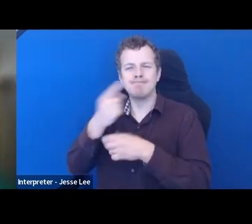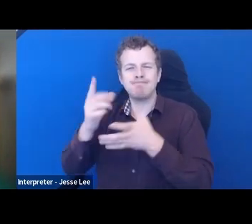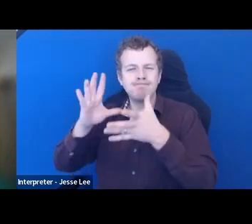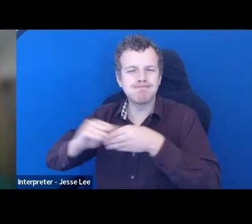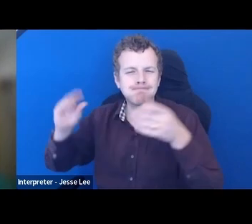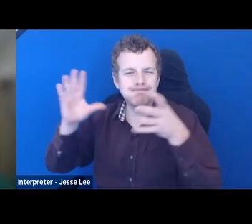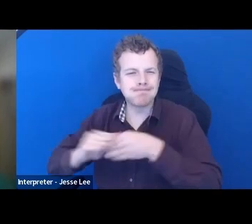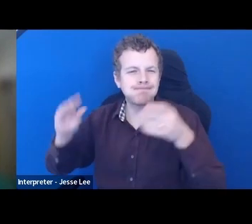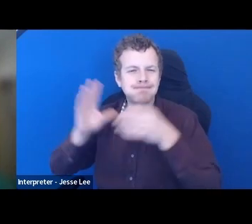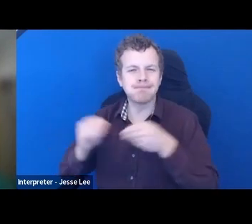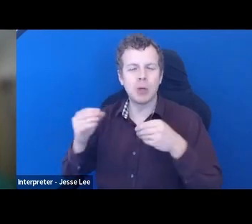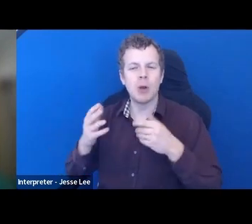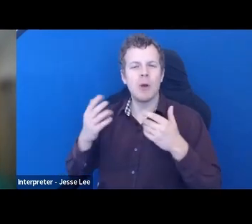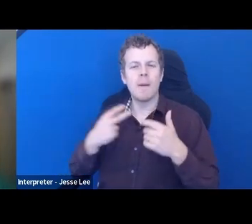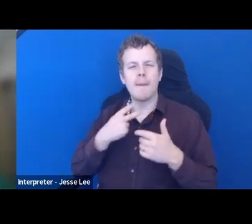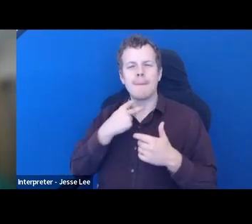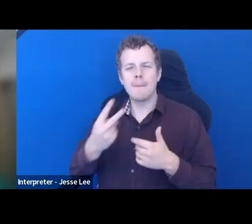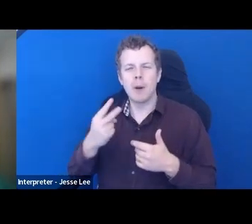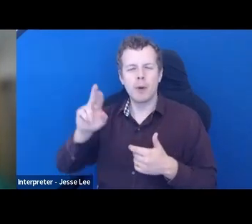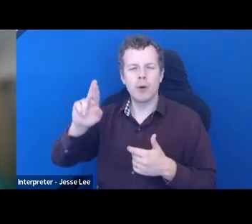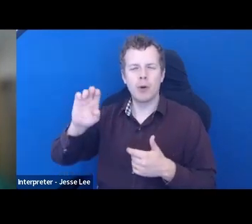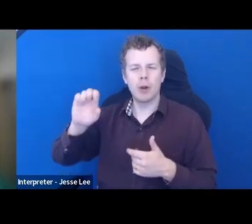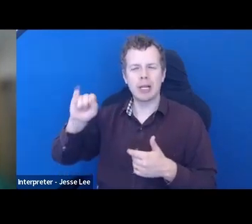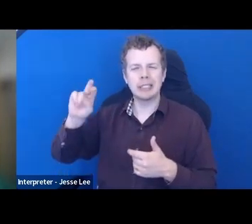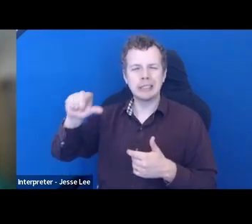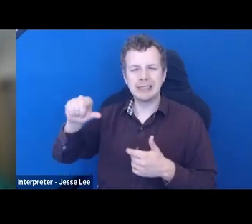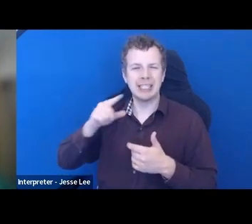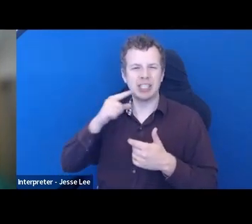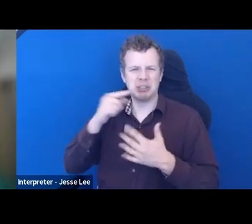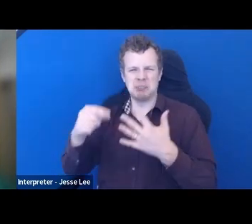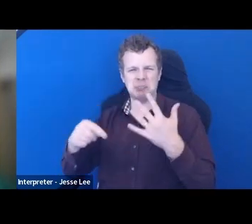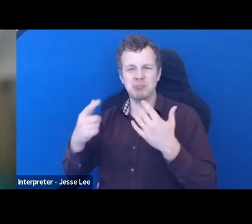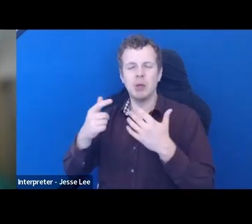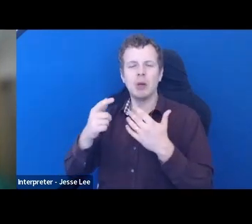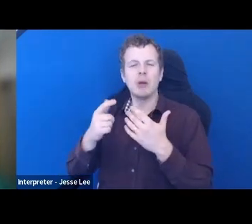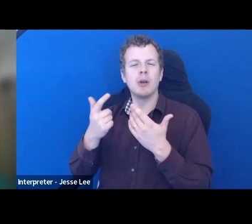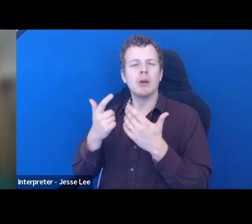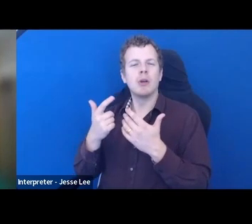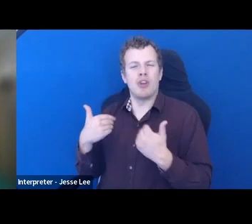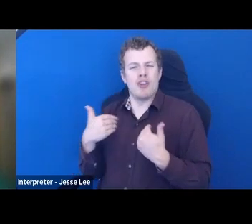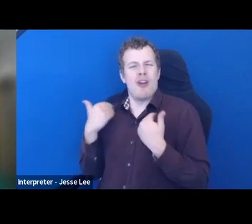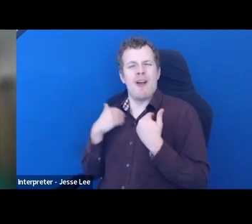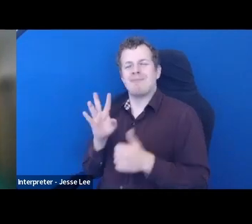Early language development so morphology, picking up that pleural S,